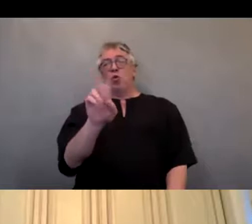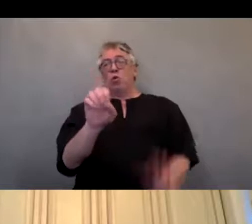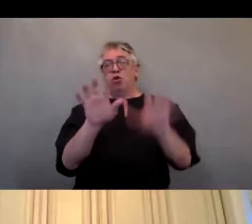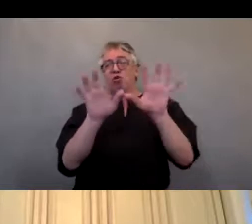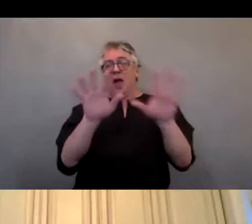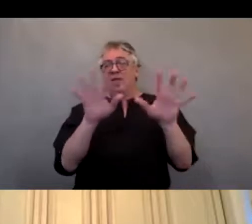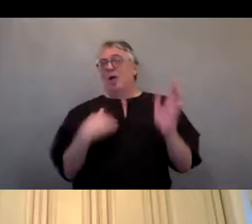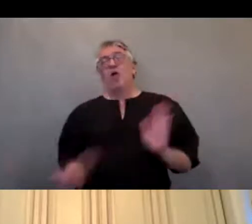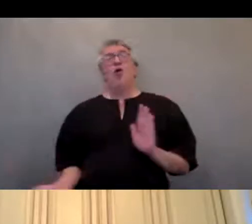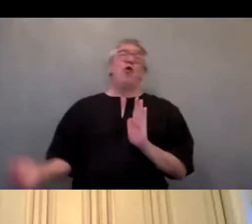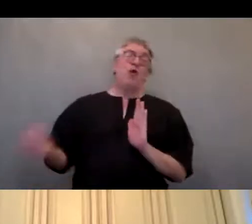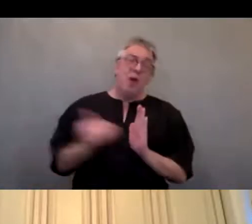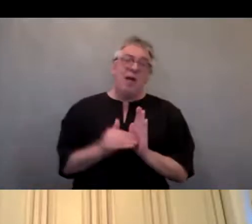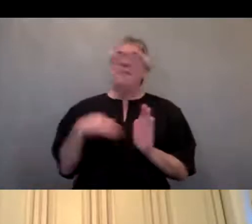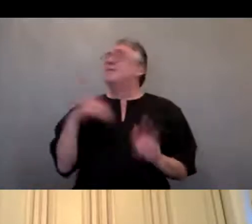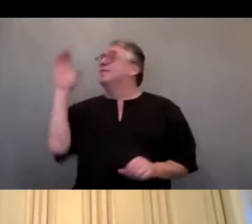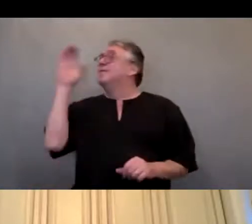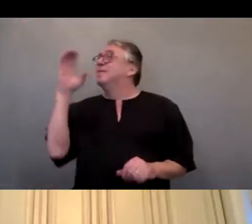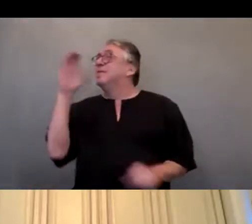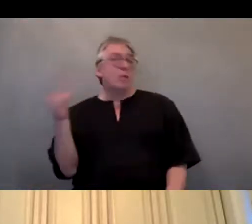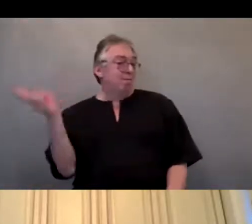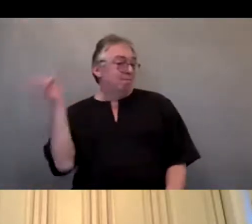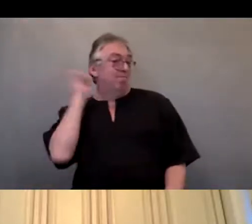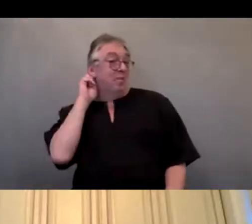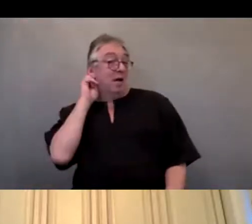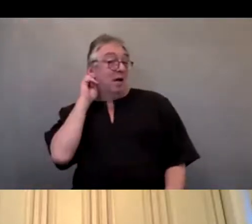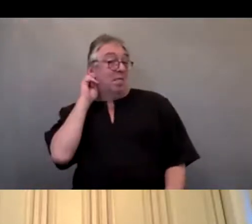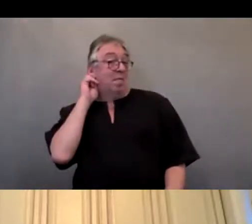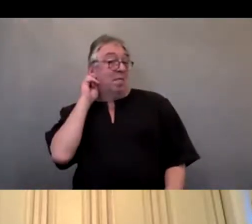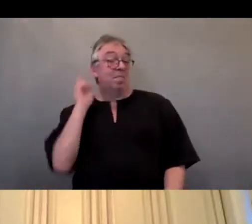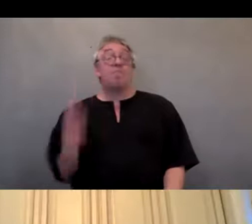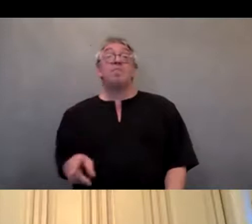, around 2010, I started looking